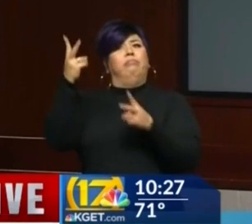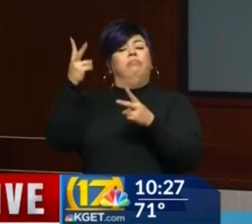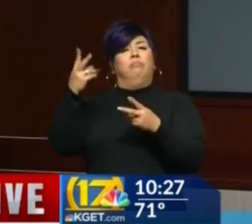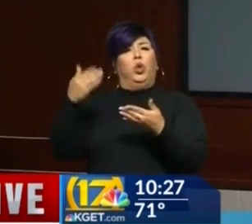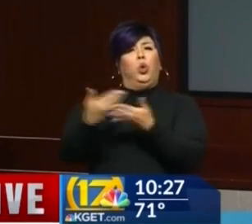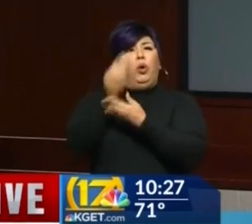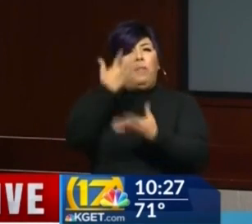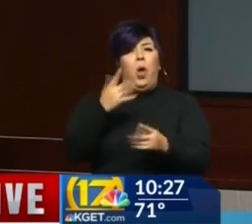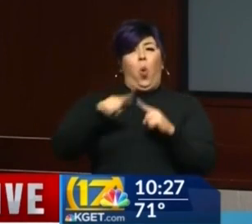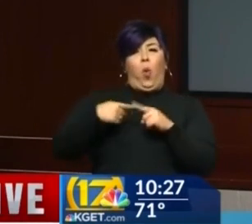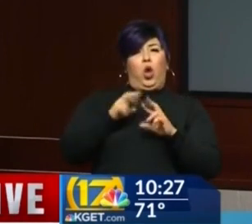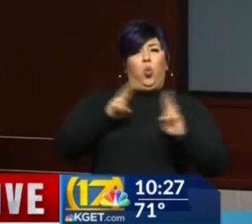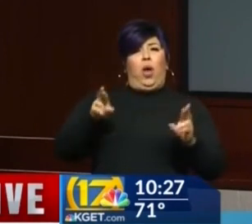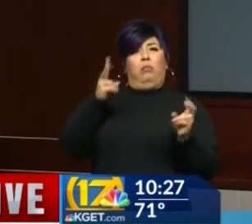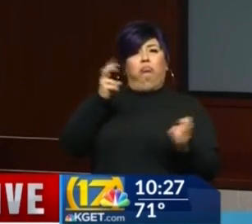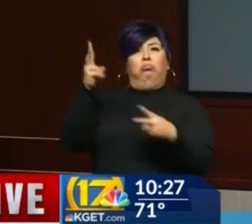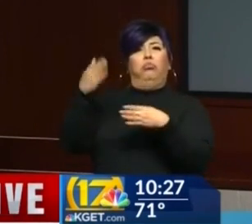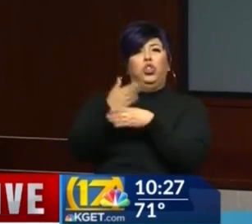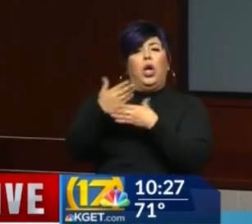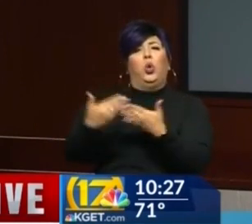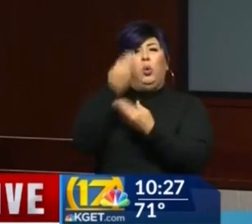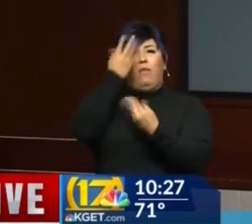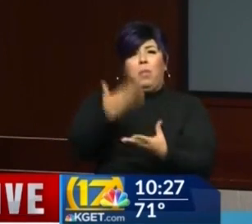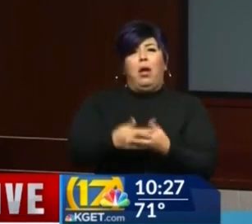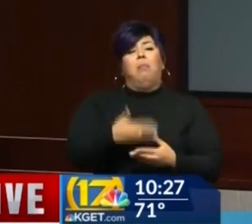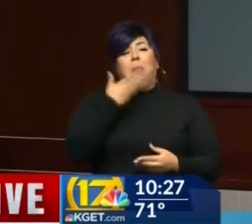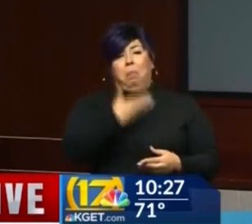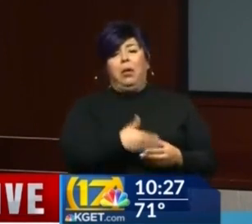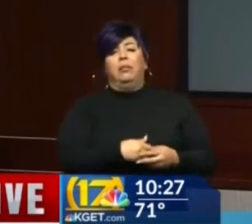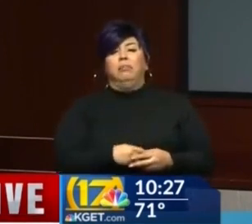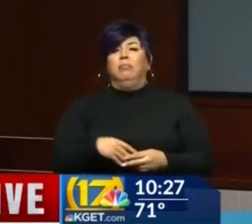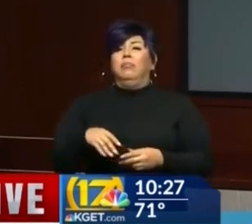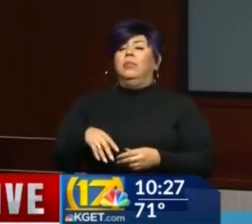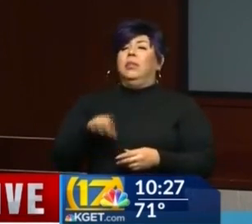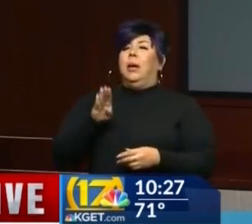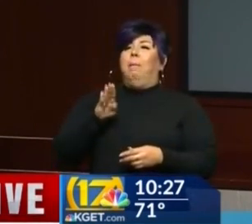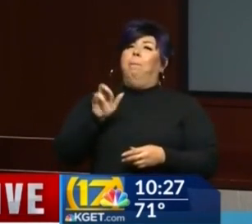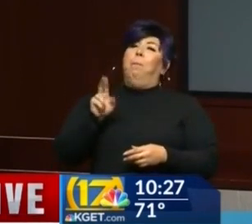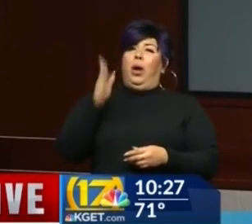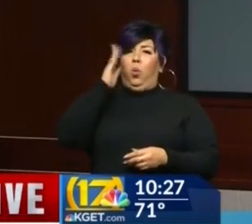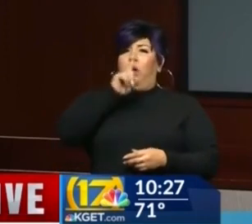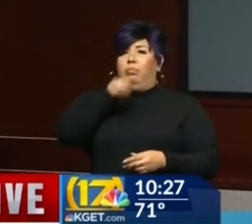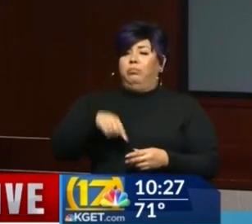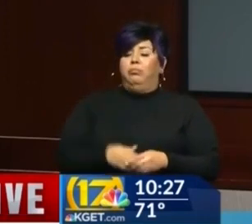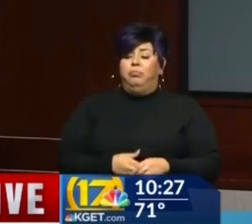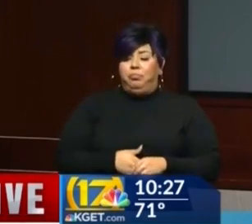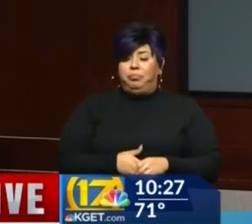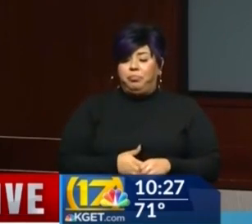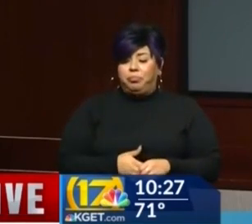DATA [INDISCERNIBLE] BEFORE YOU OFFICIALLY UPDATE THAT SO CONSIDERING IT HAS BEEN SEVEN DAYS LATER SINCE OUR LAST UPDATE CAN YOU TELL US